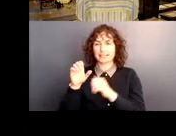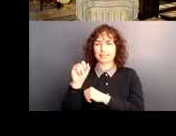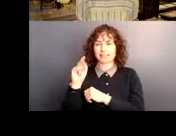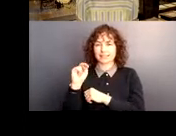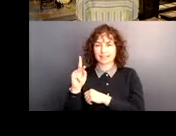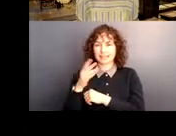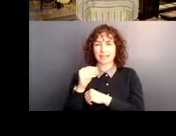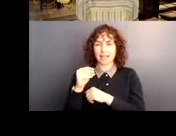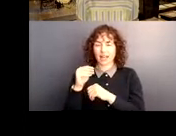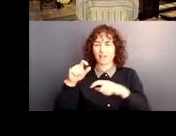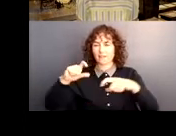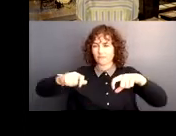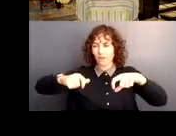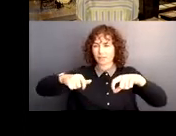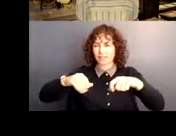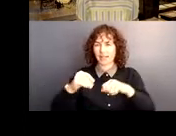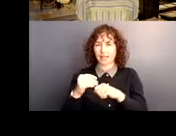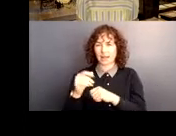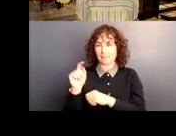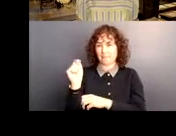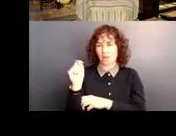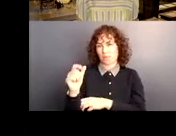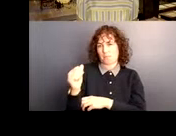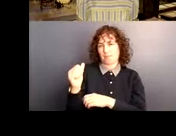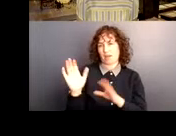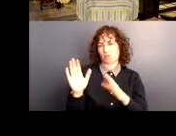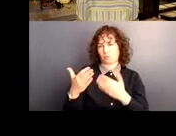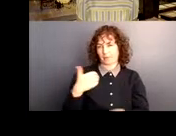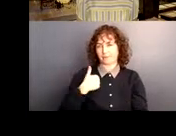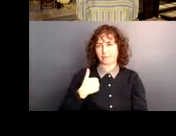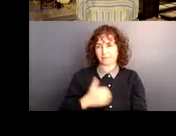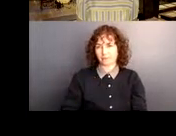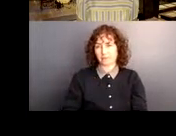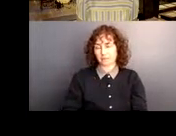and there's a little bathroom at the back of the room, perhaps better access.